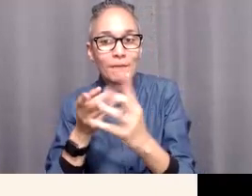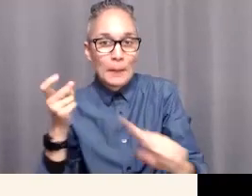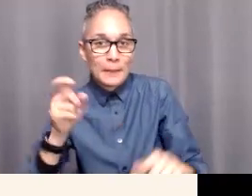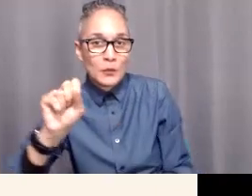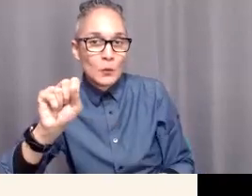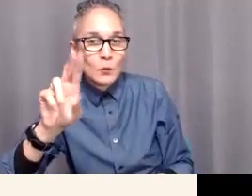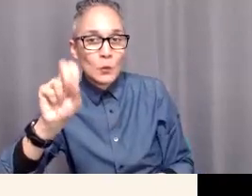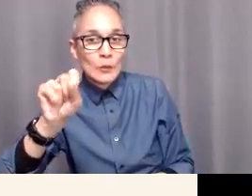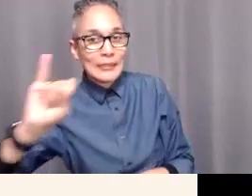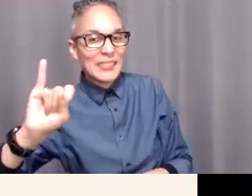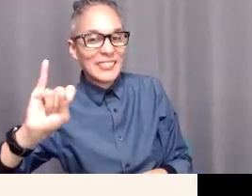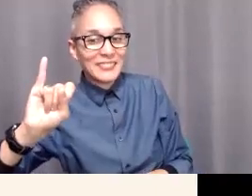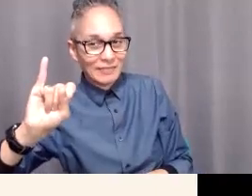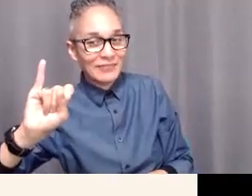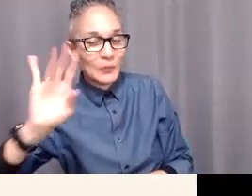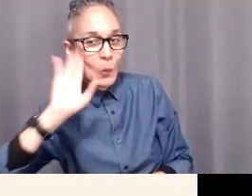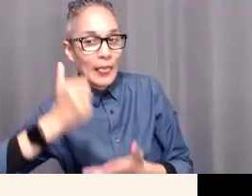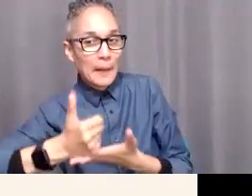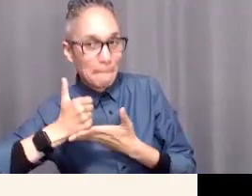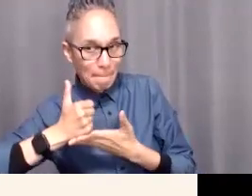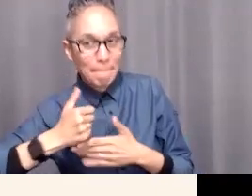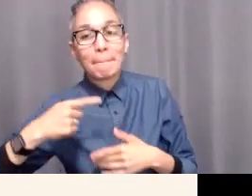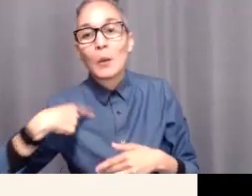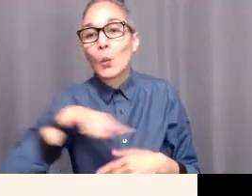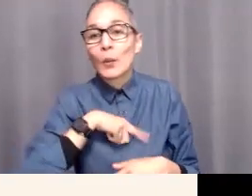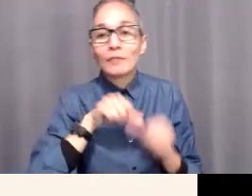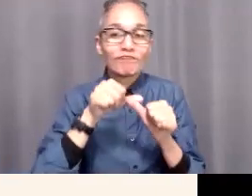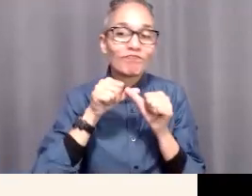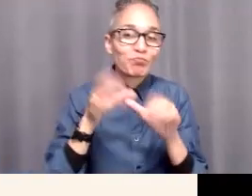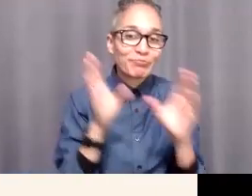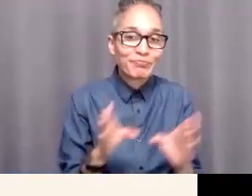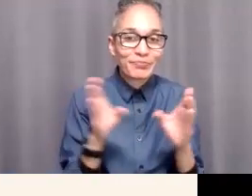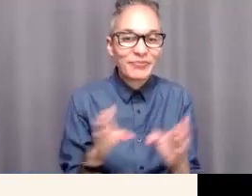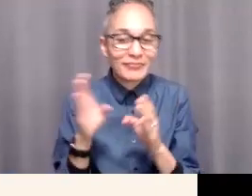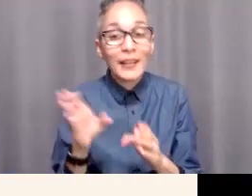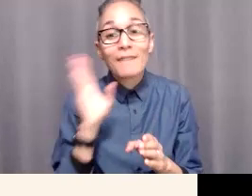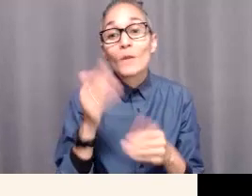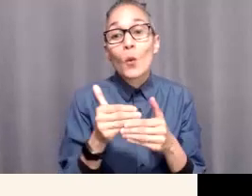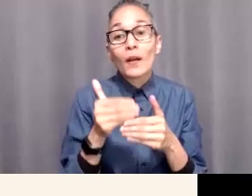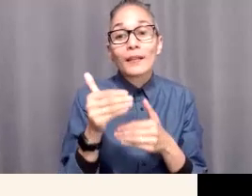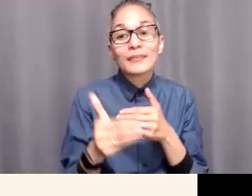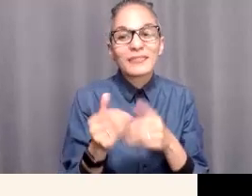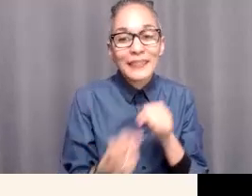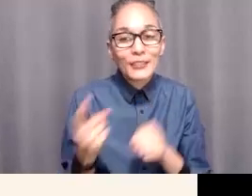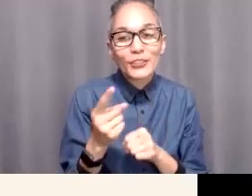that would be very helpful as we continue to plan these for the next academic year and everything like that too.